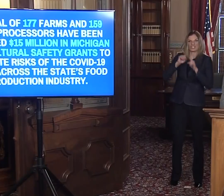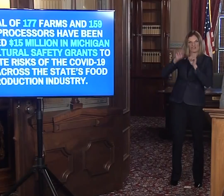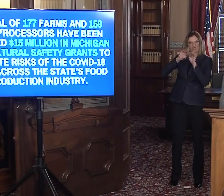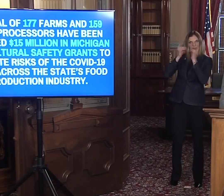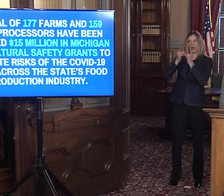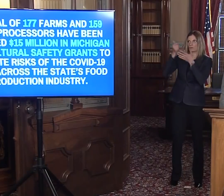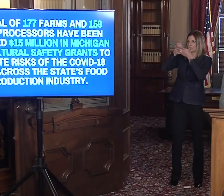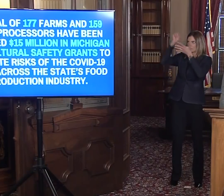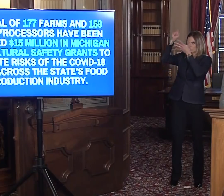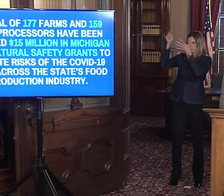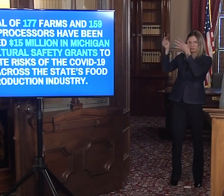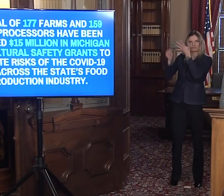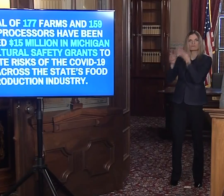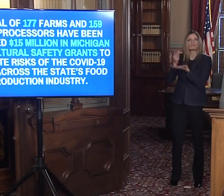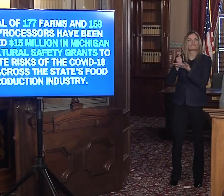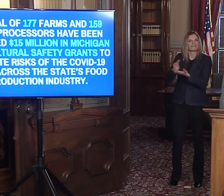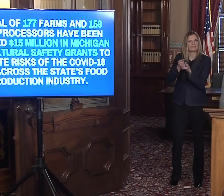COVID-19 RELIEF EFFORTS LED BY